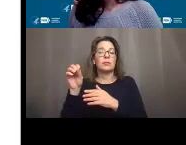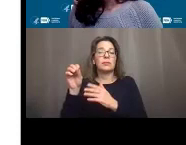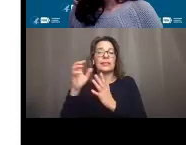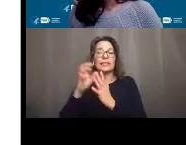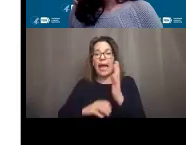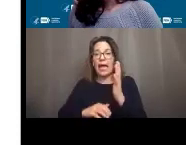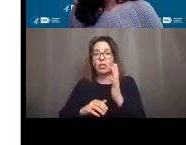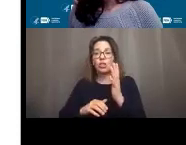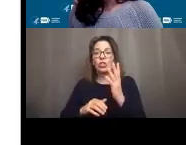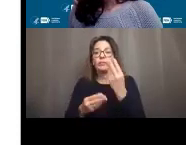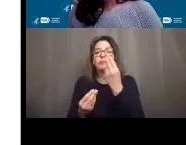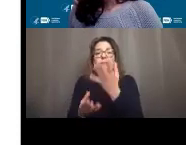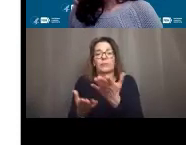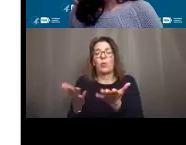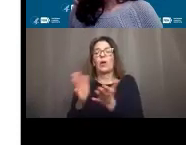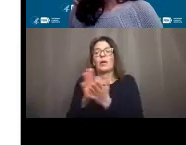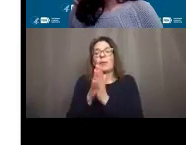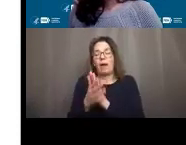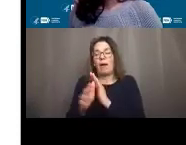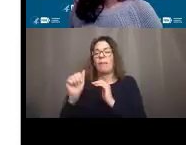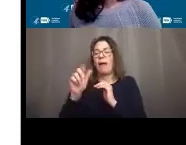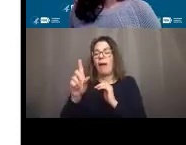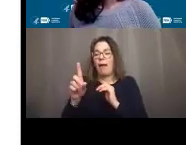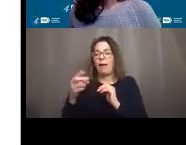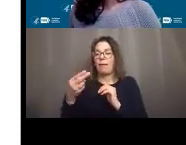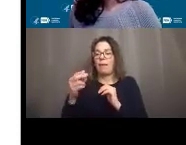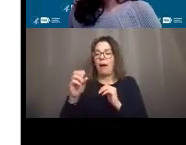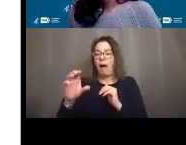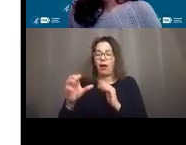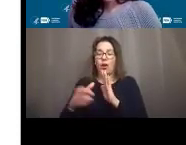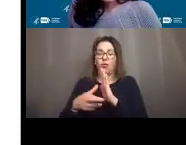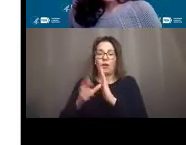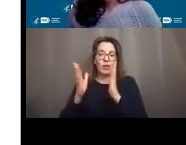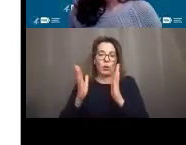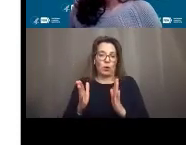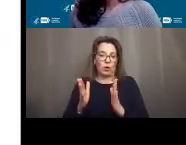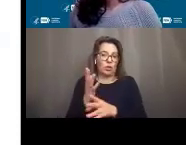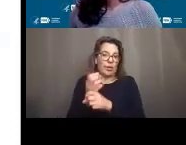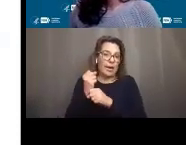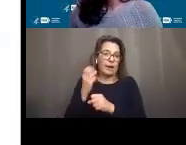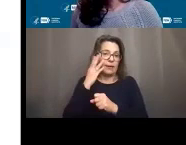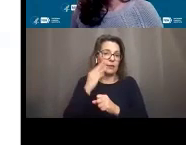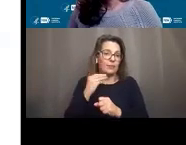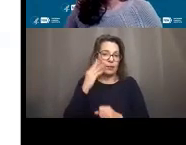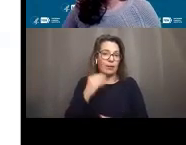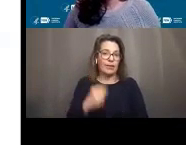and also this year we're offering research in emerging areas critical to human health.